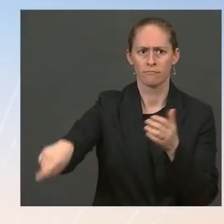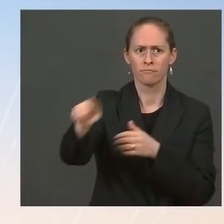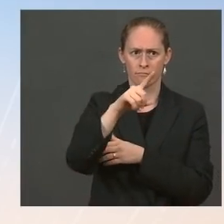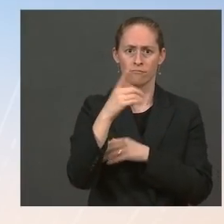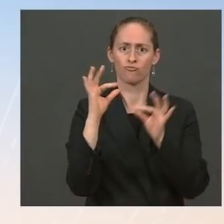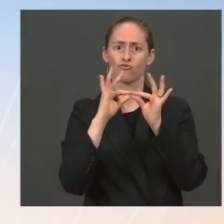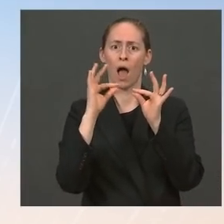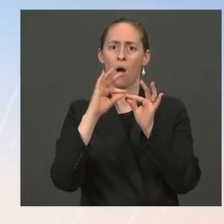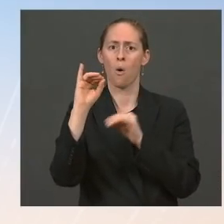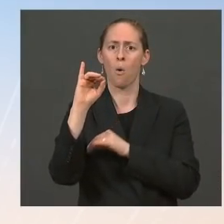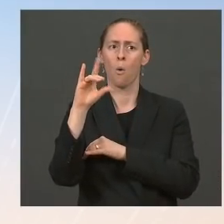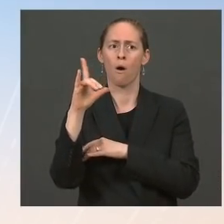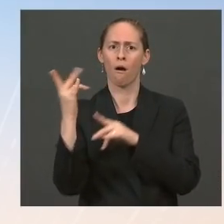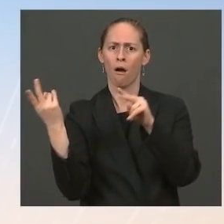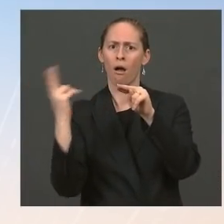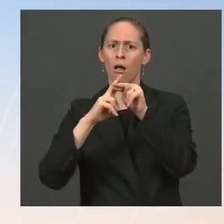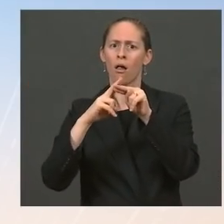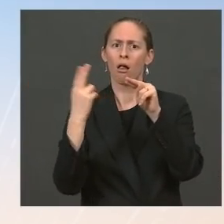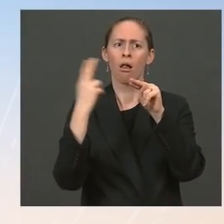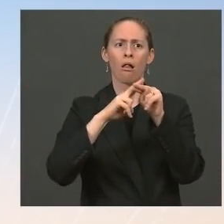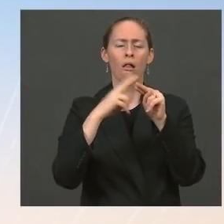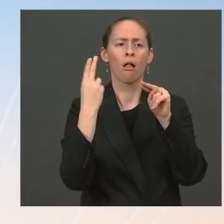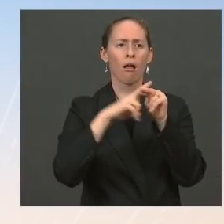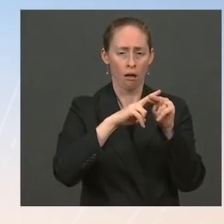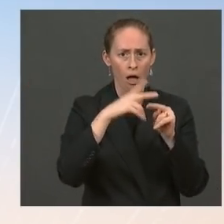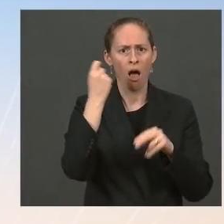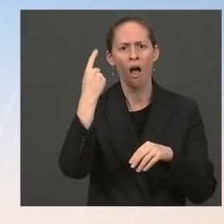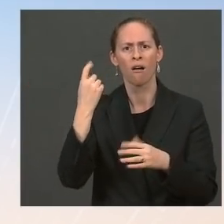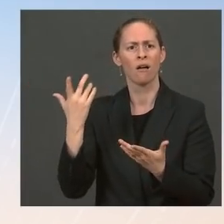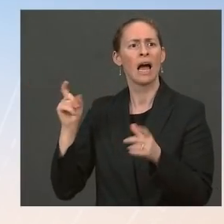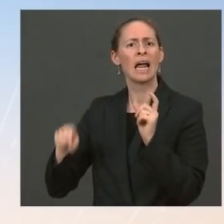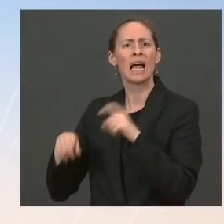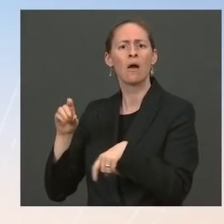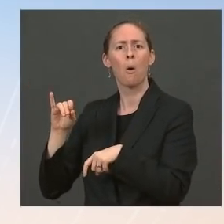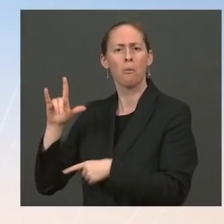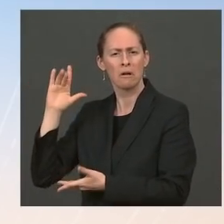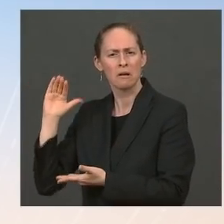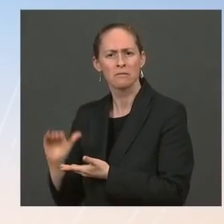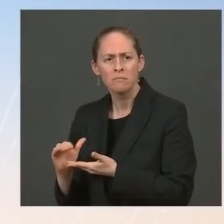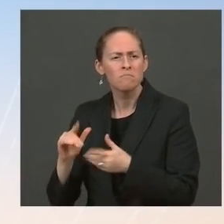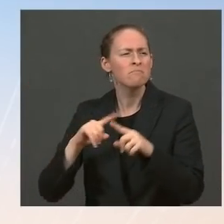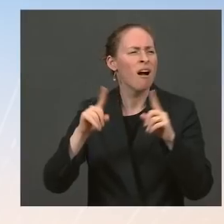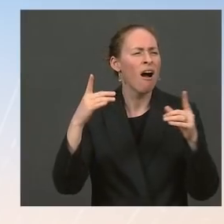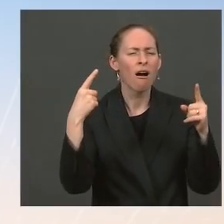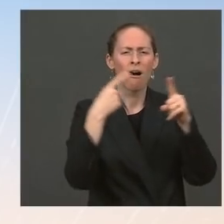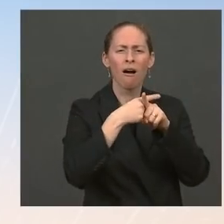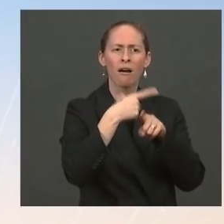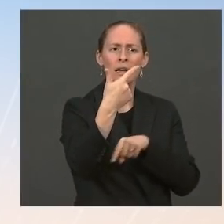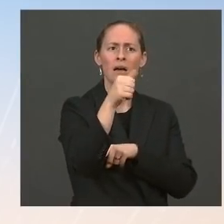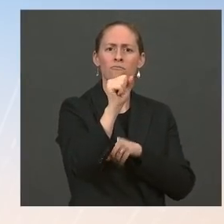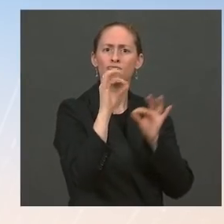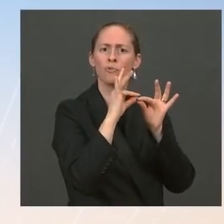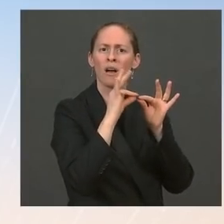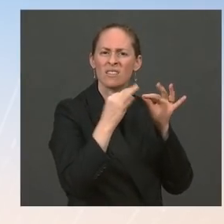we haven't seen the price of gas come down. So there also is a responsibility for oil companies here in the United States